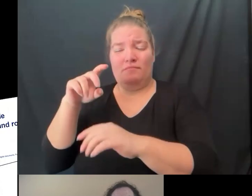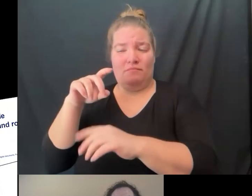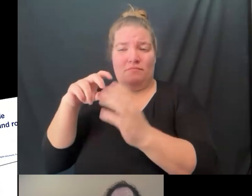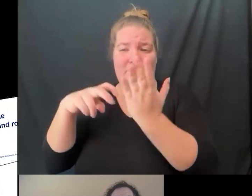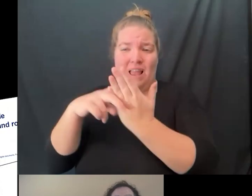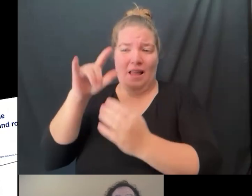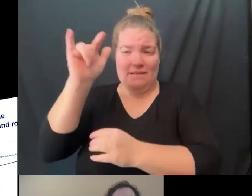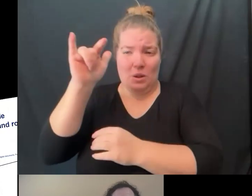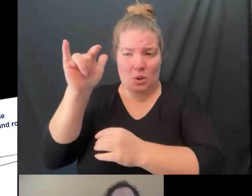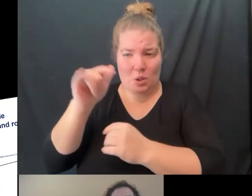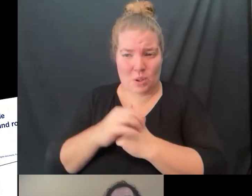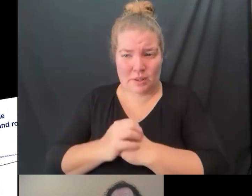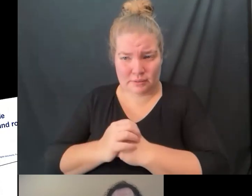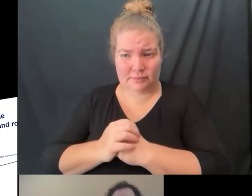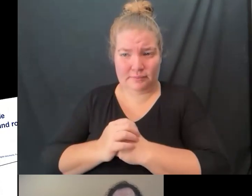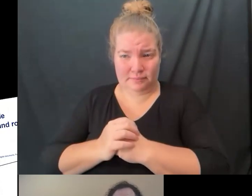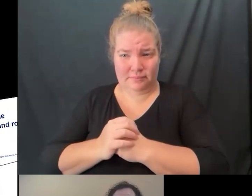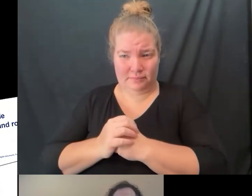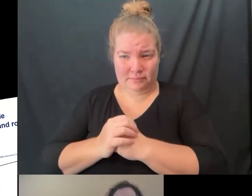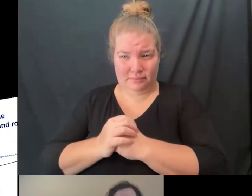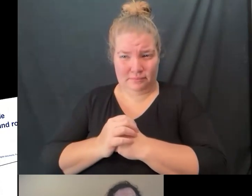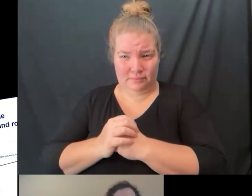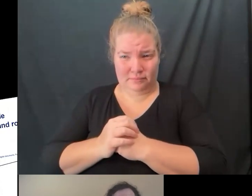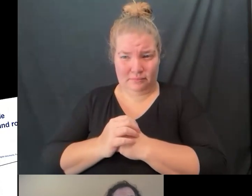And normally, we would demand, so that everyone